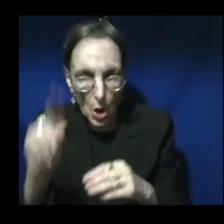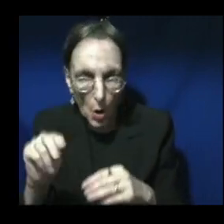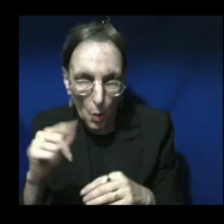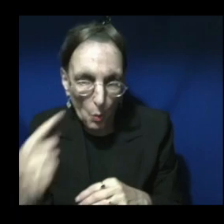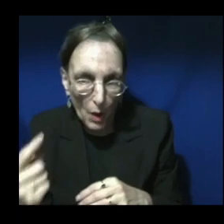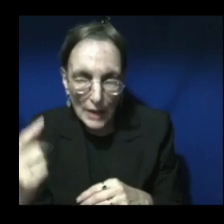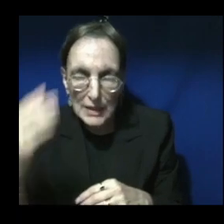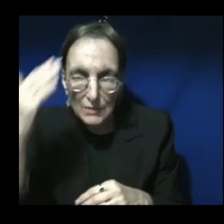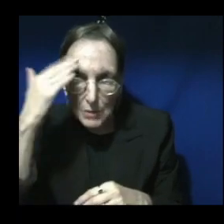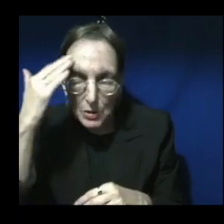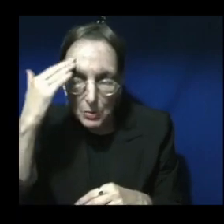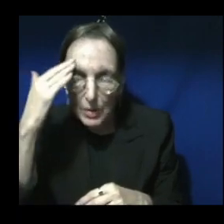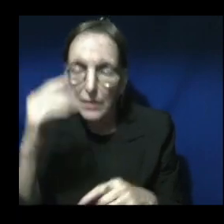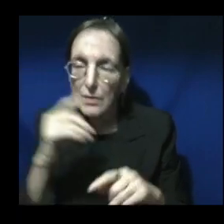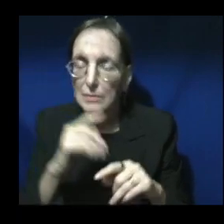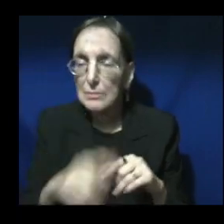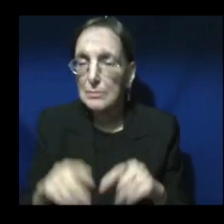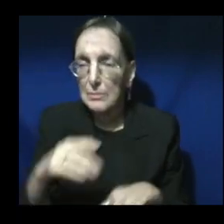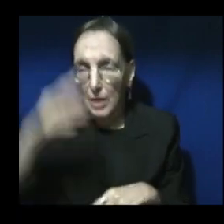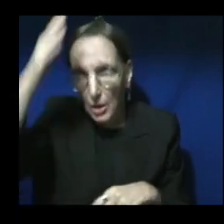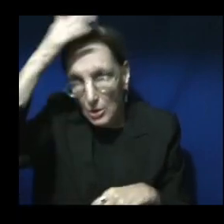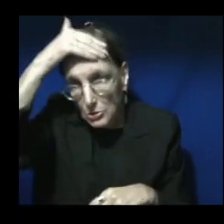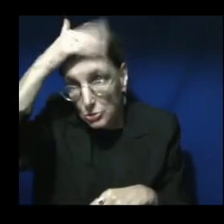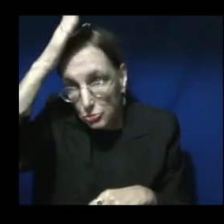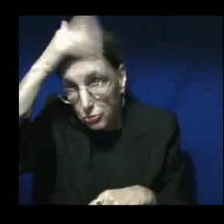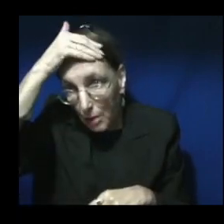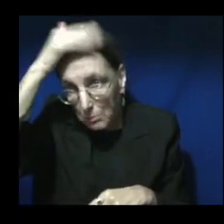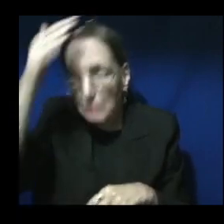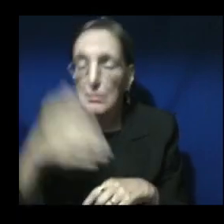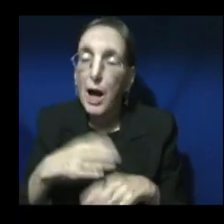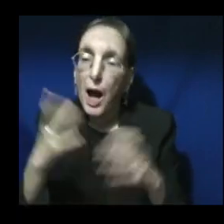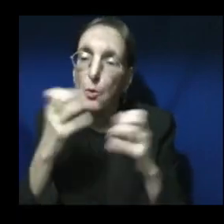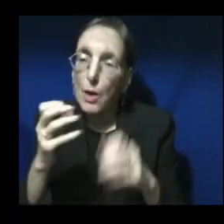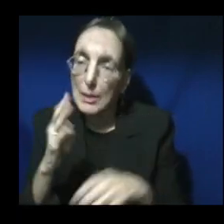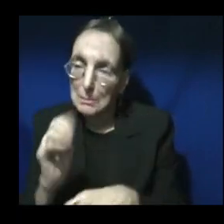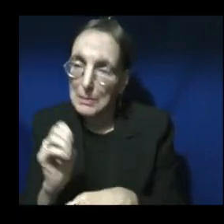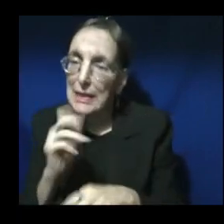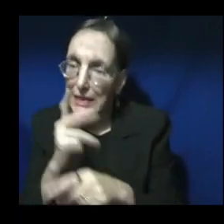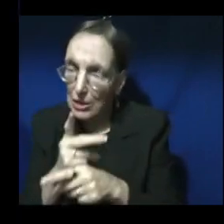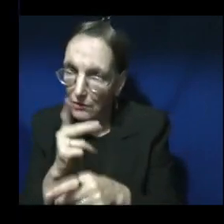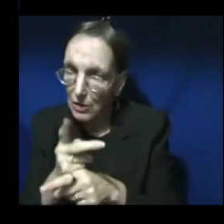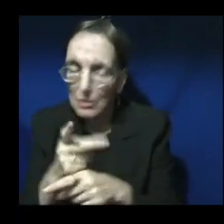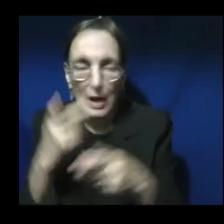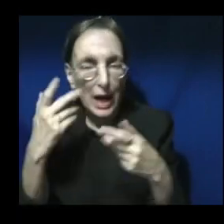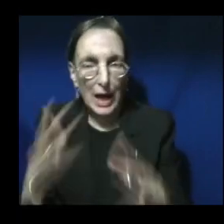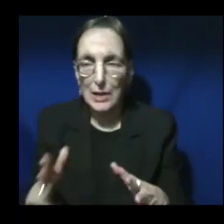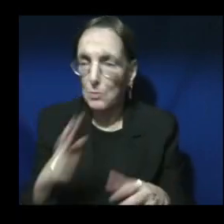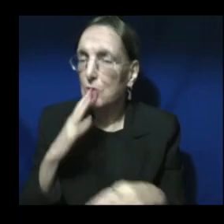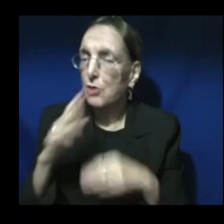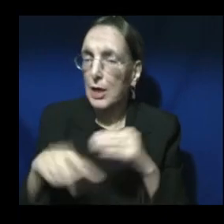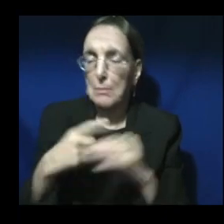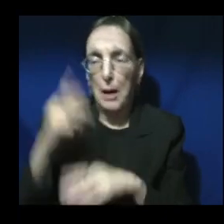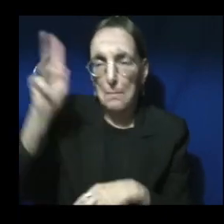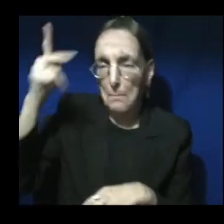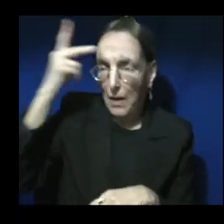Donald Trump. And I want to be careful. I don’t want to get into politics today. You’re allowed to vote however you want to vote. You’re allowed to believe whatever you want to believe. But I want